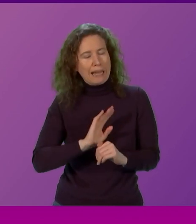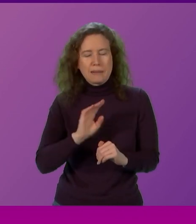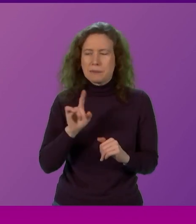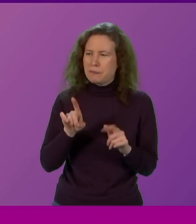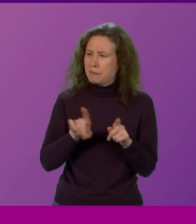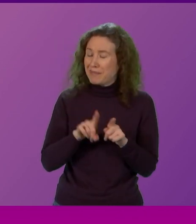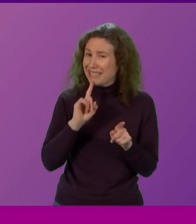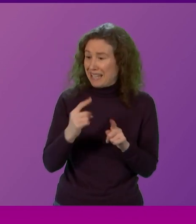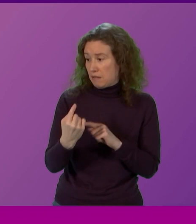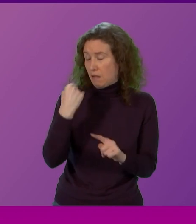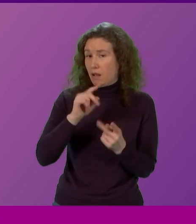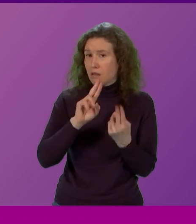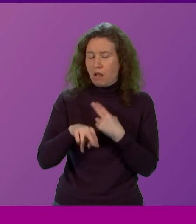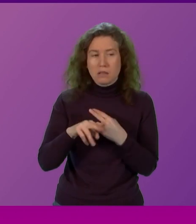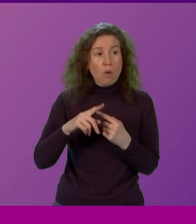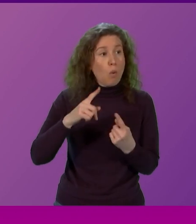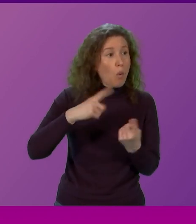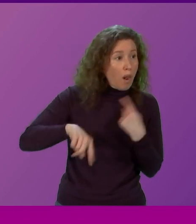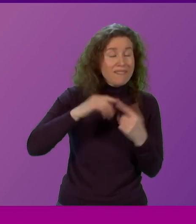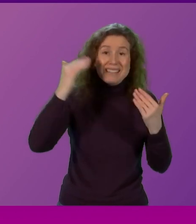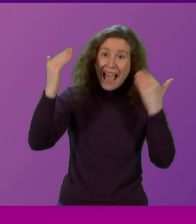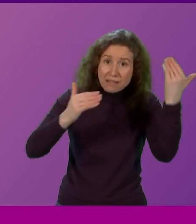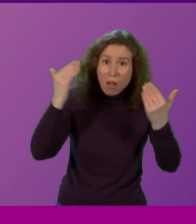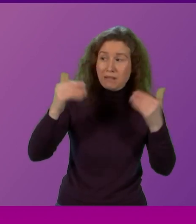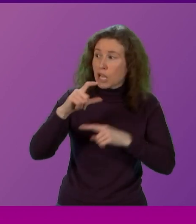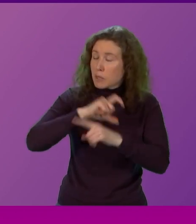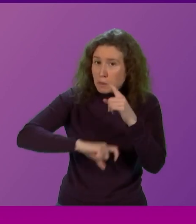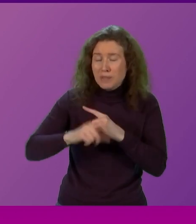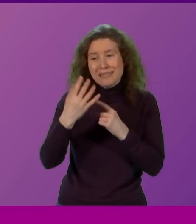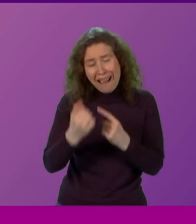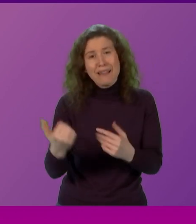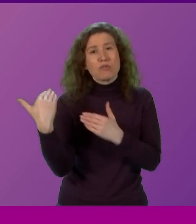As I said in my previous answer, all of us, as adults in communities, have a responsibility